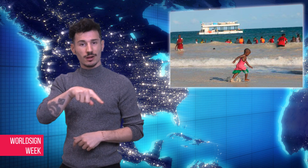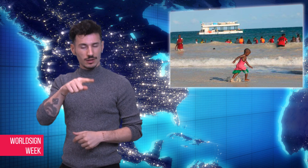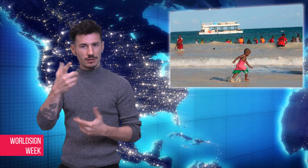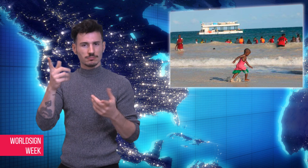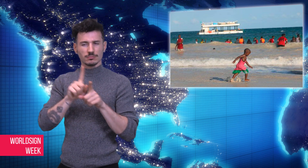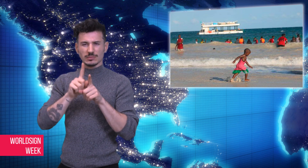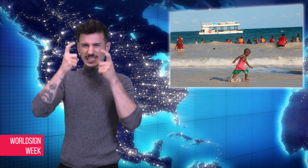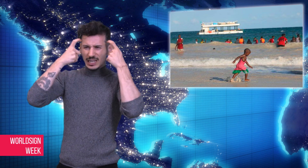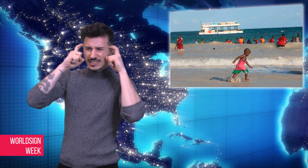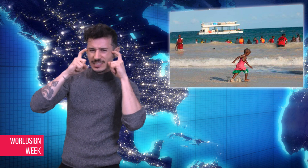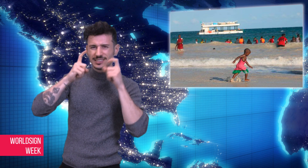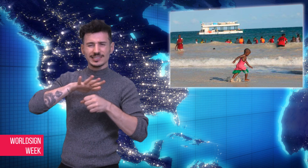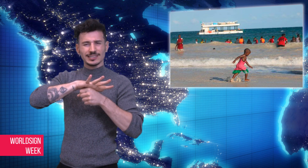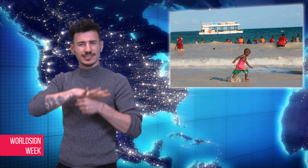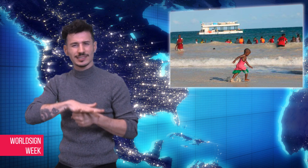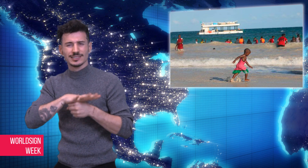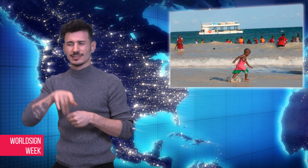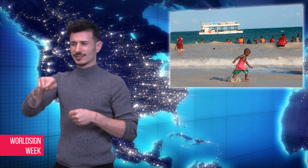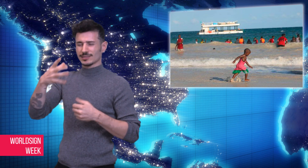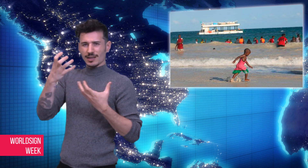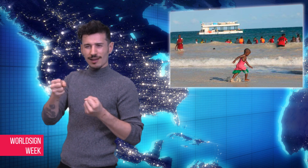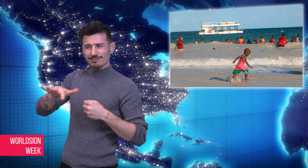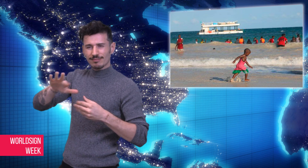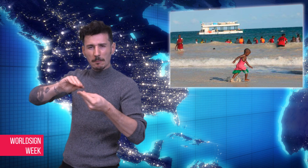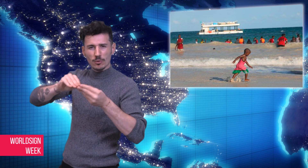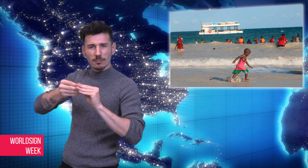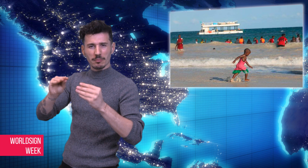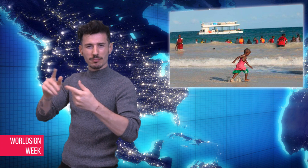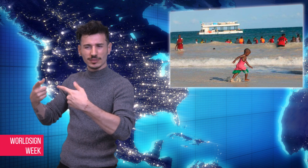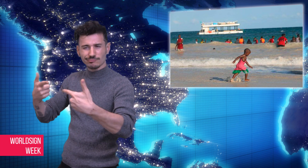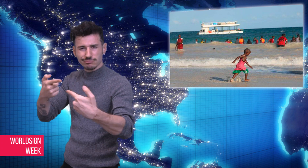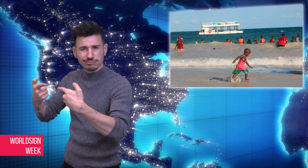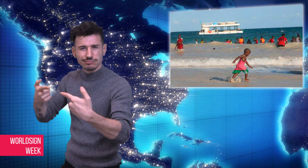escape the stress of life and armed conflicts onboard